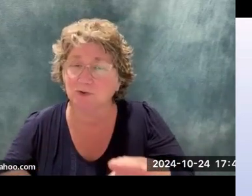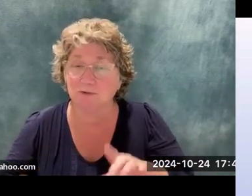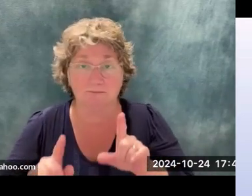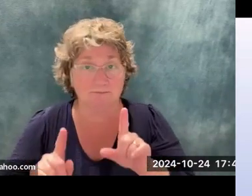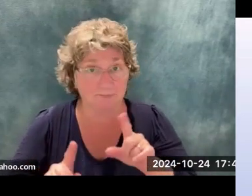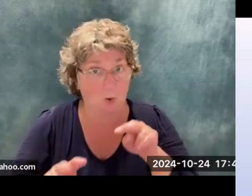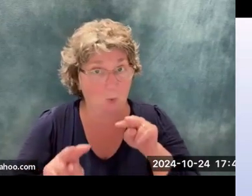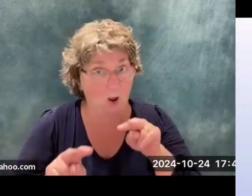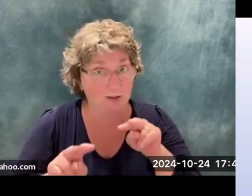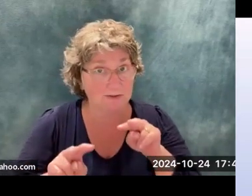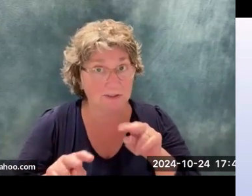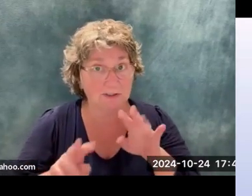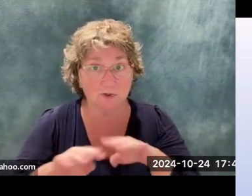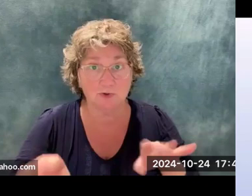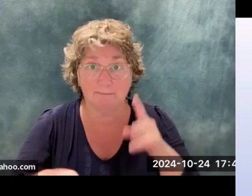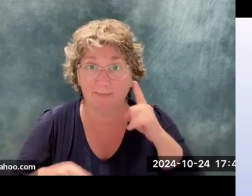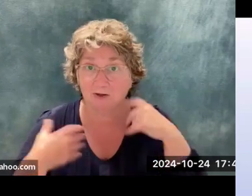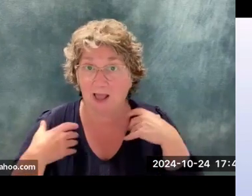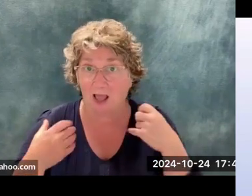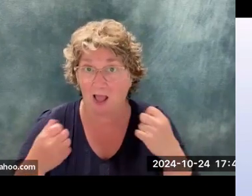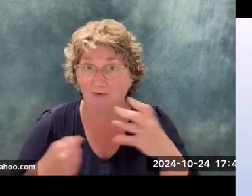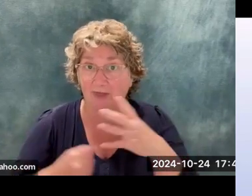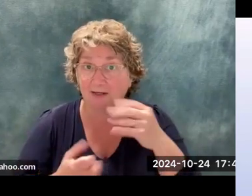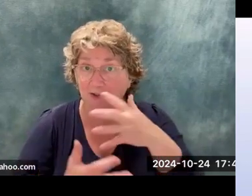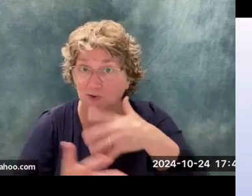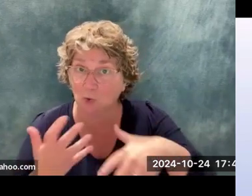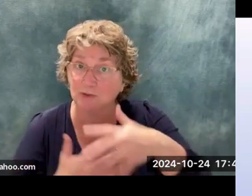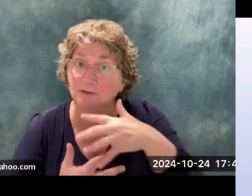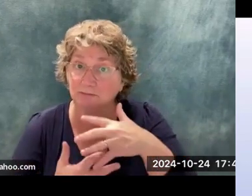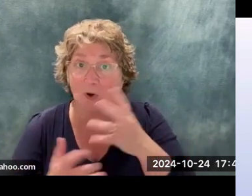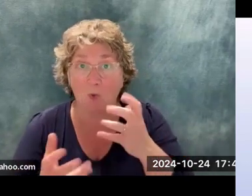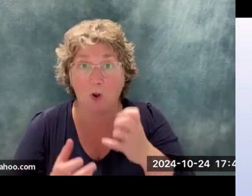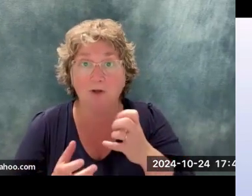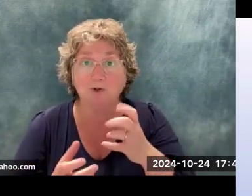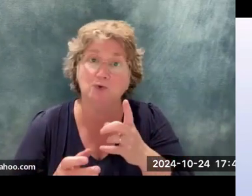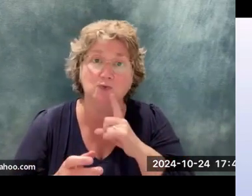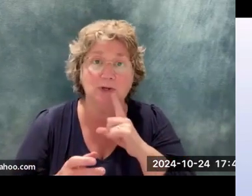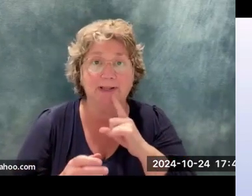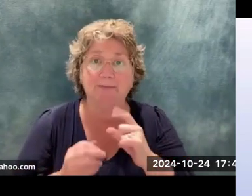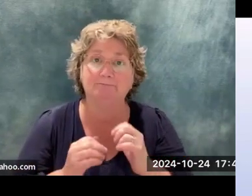Dr. Brault has just articulated. We want to rebuild societal and consumer